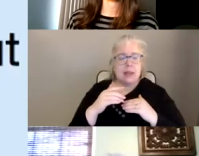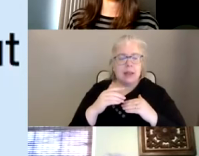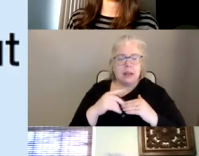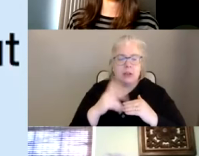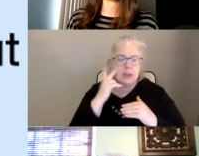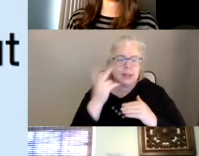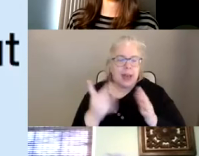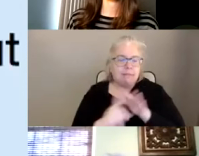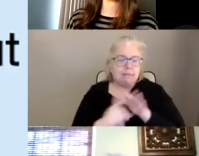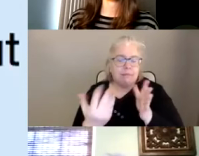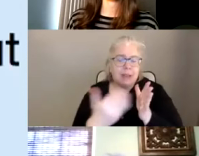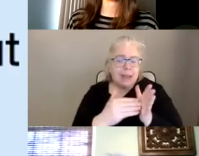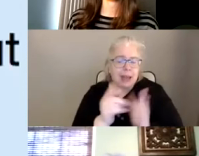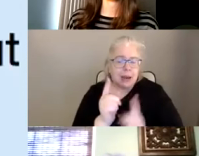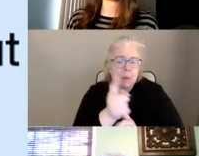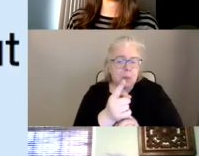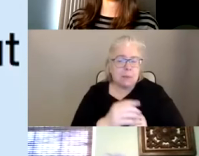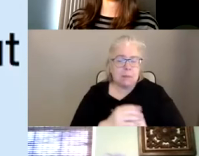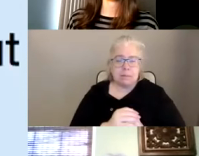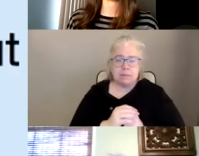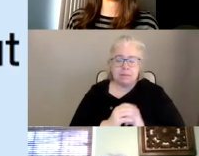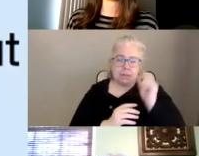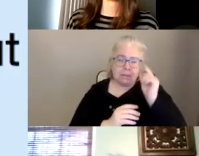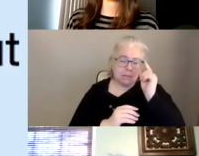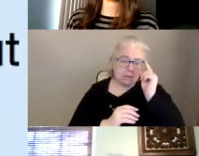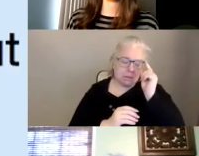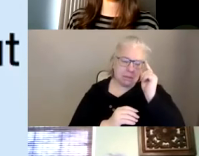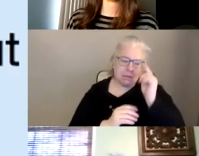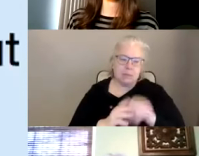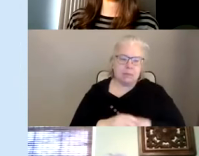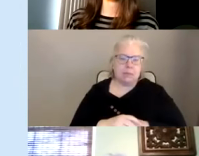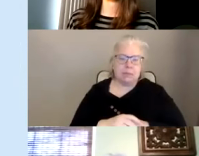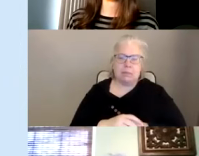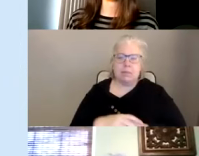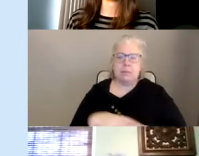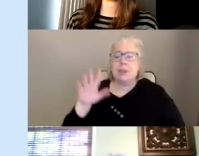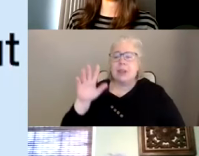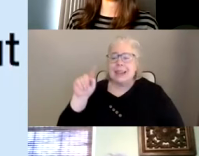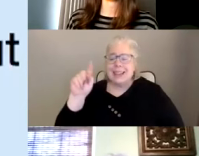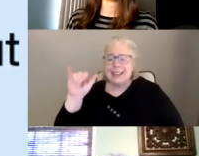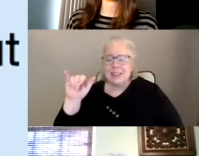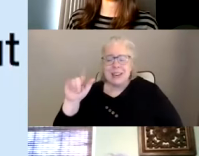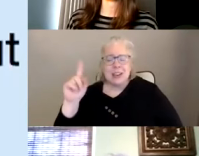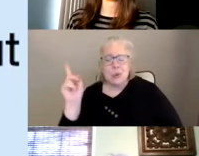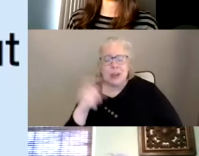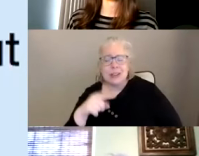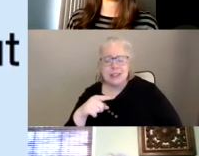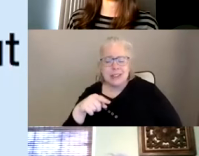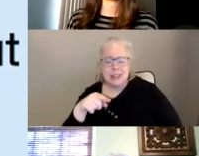when I give you kind of some specific examples. Tiffany, just a quick question. Yeah.